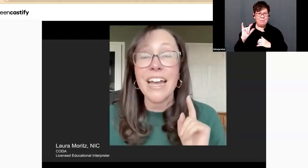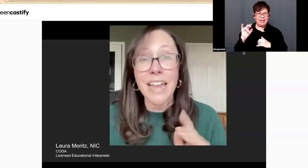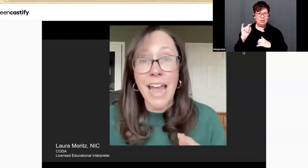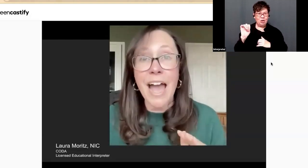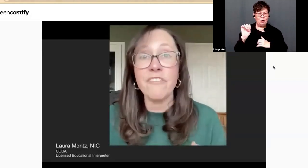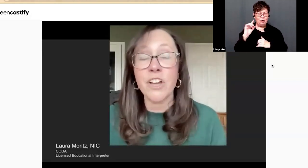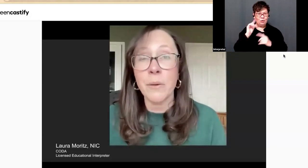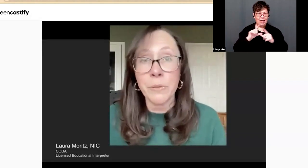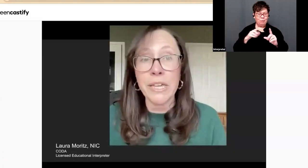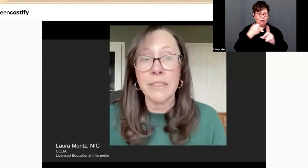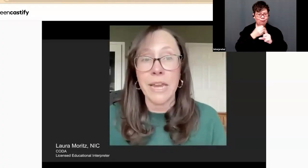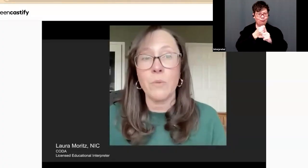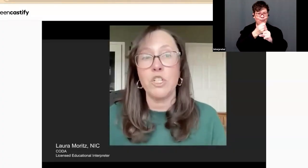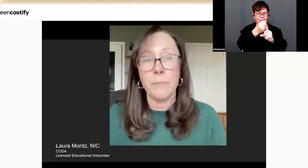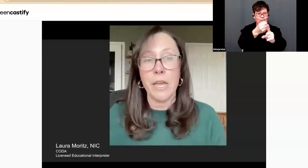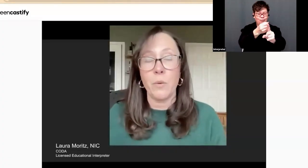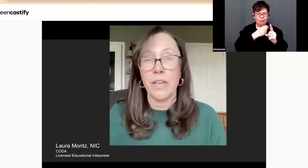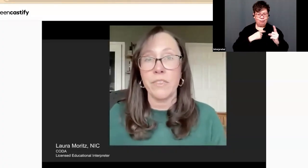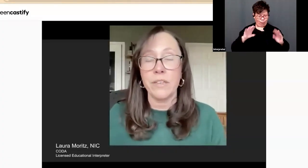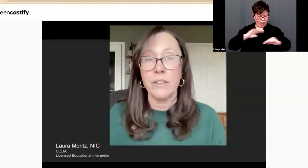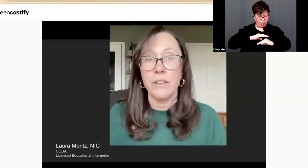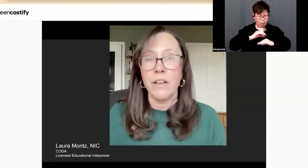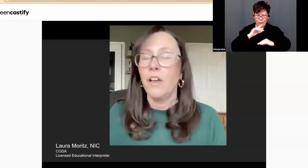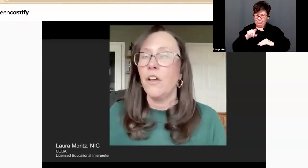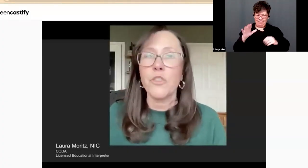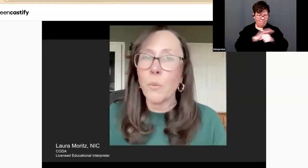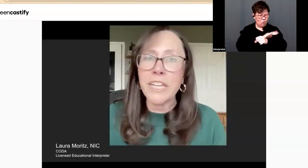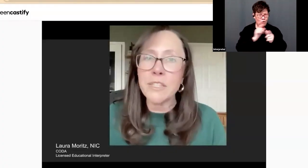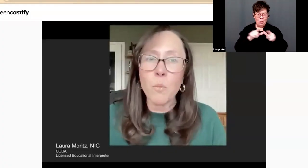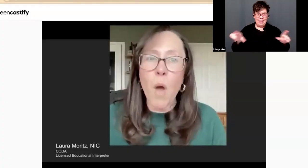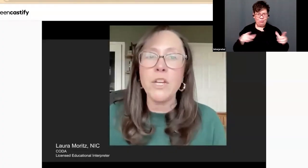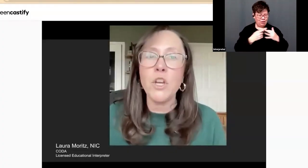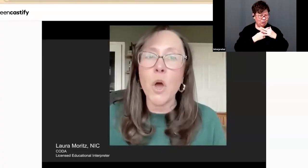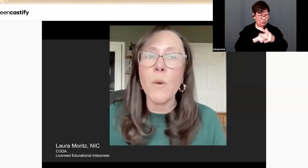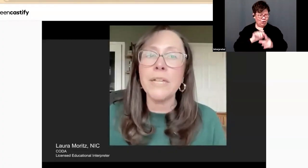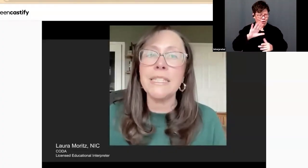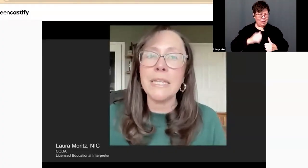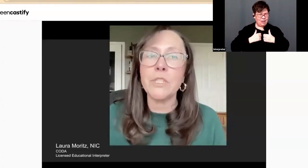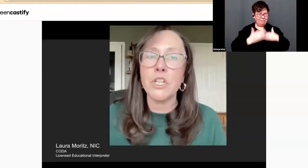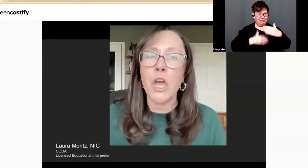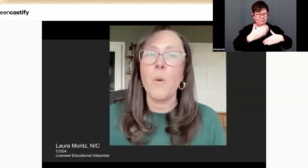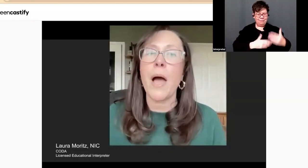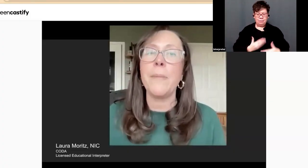and they have a complete language to begin with. The reason why no one seems to know